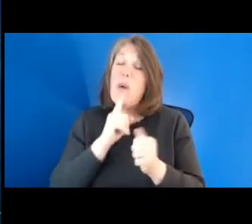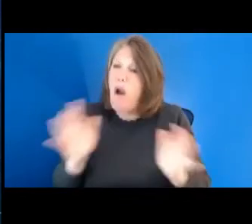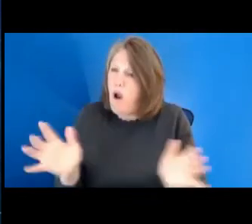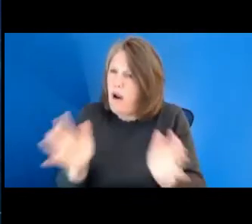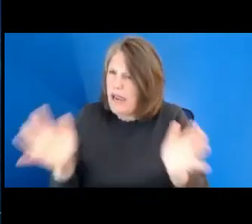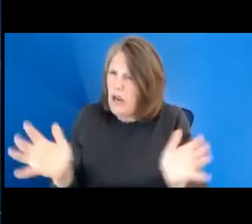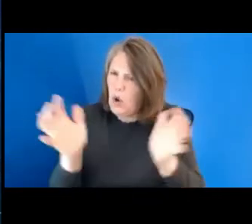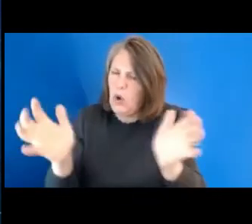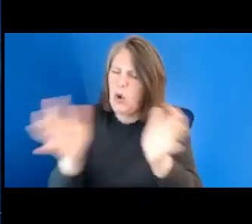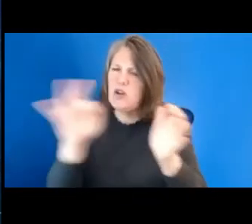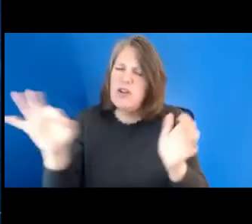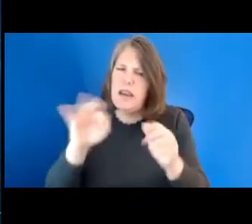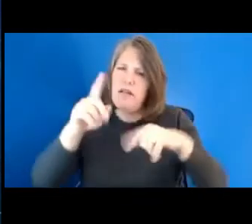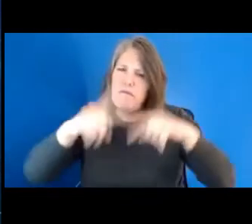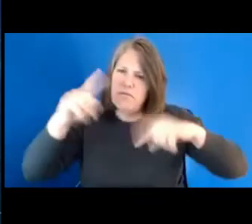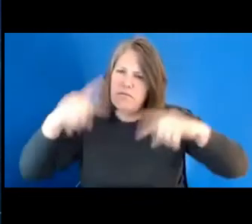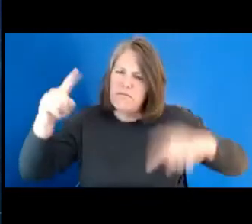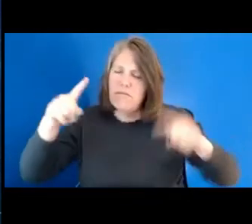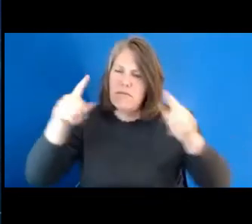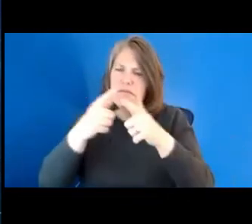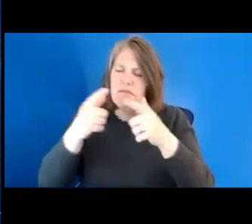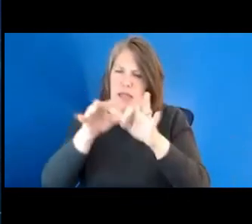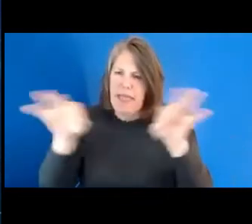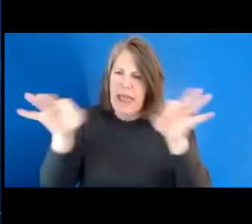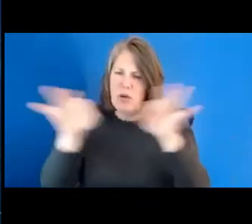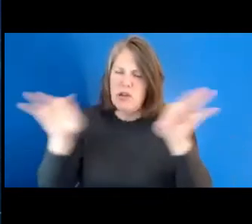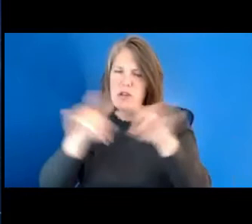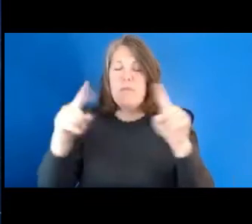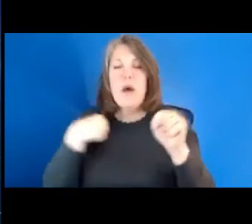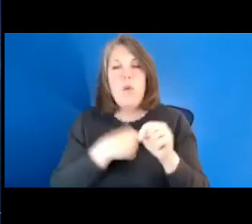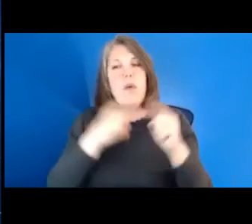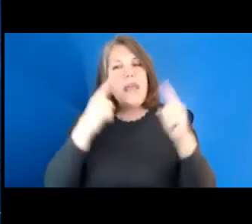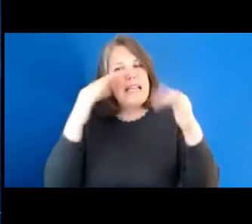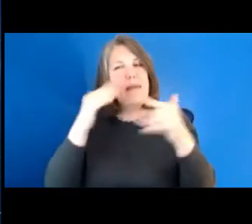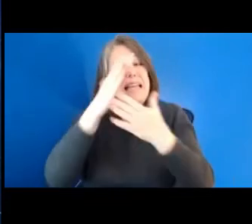but we do expect 17:18:26 that some portion of that presentation